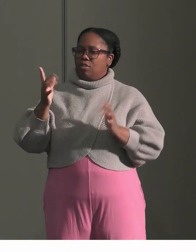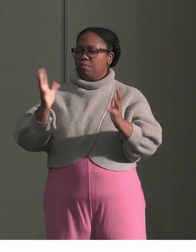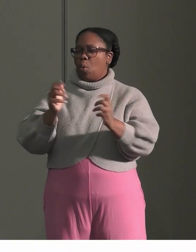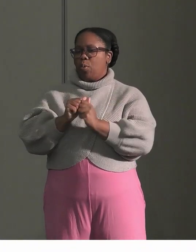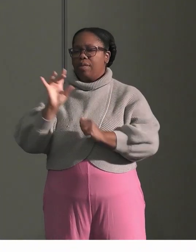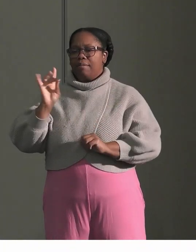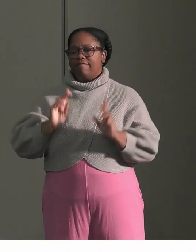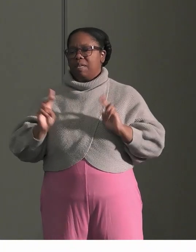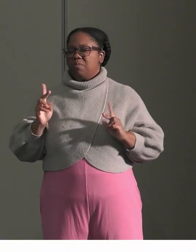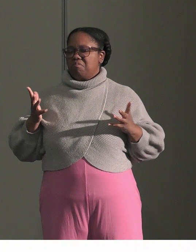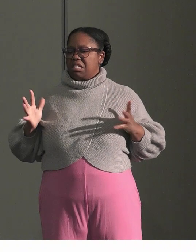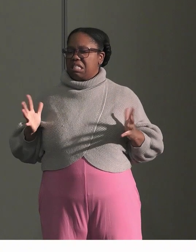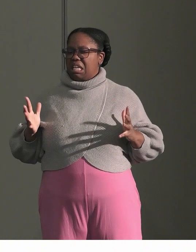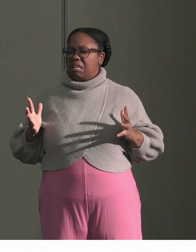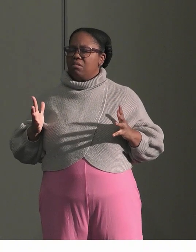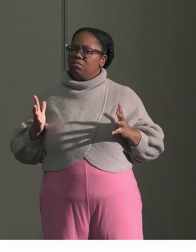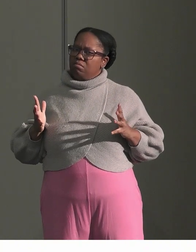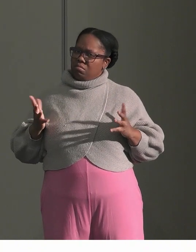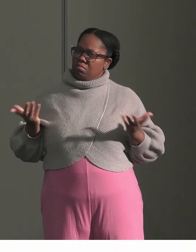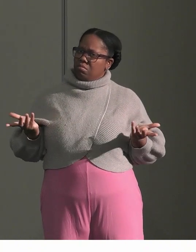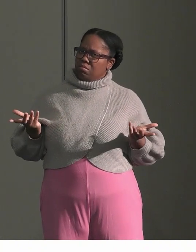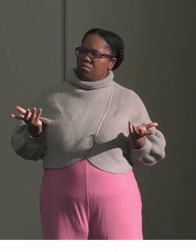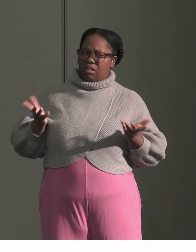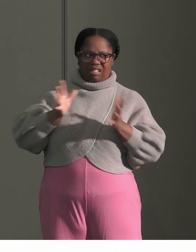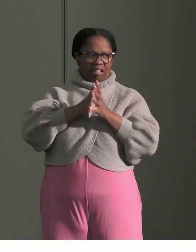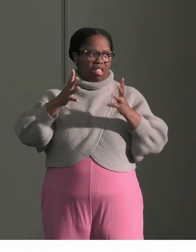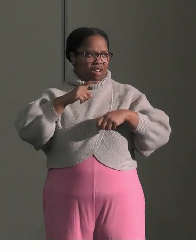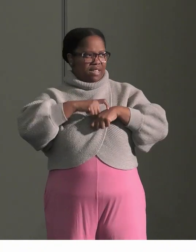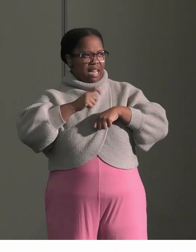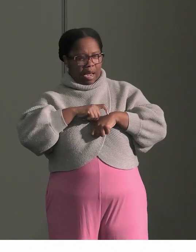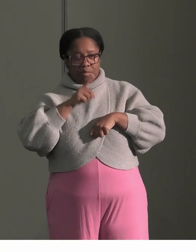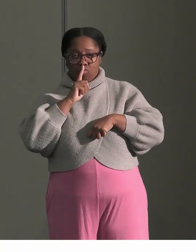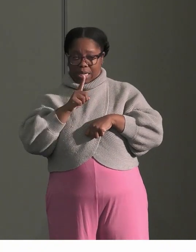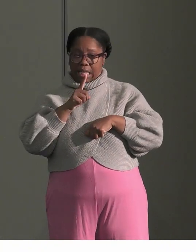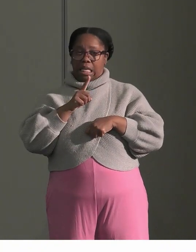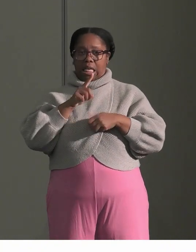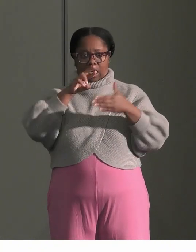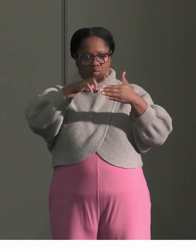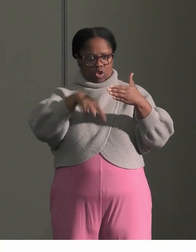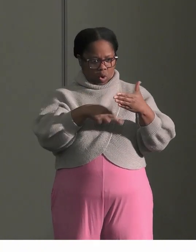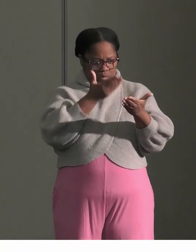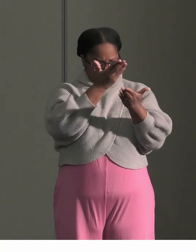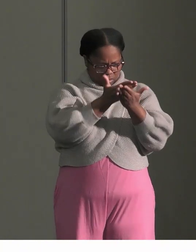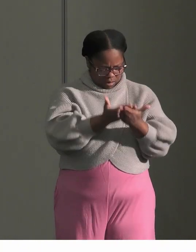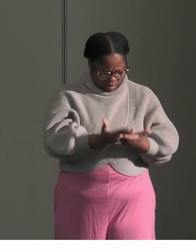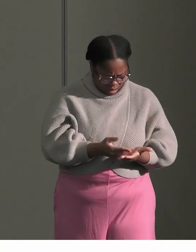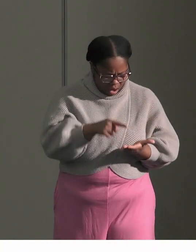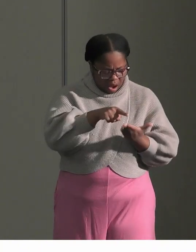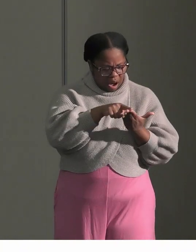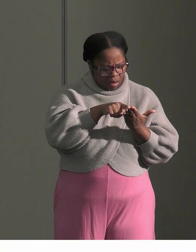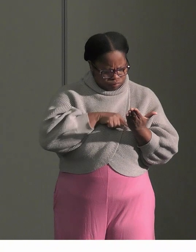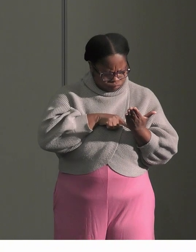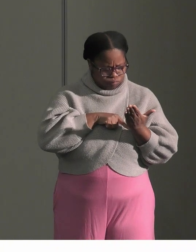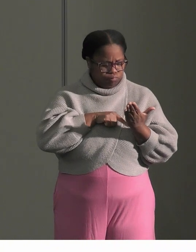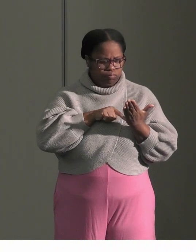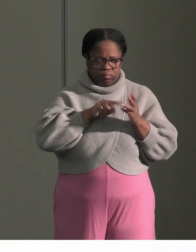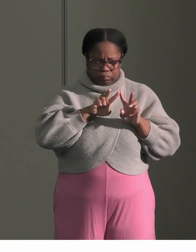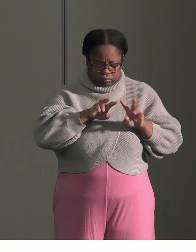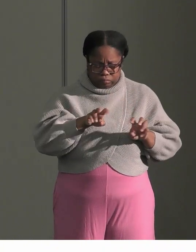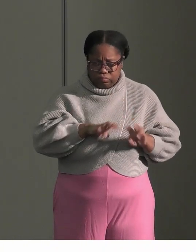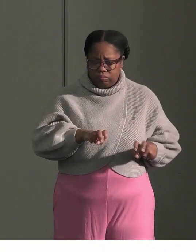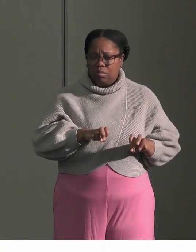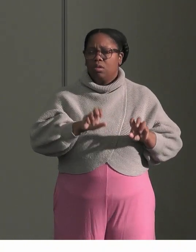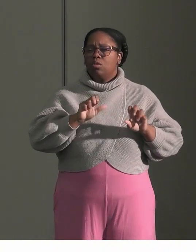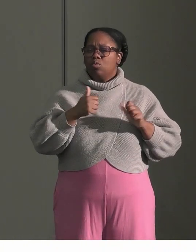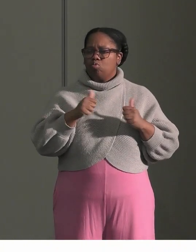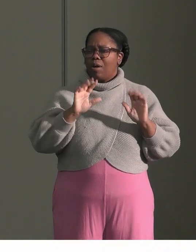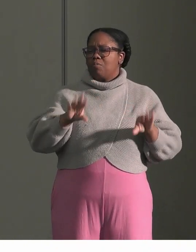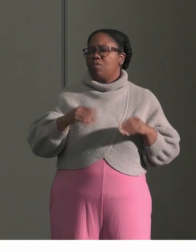And that is a lot of time to tackle the findings to do the effort to improve the experience. For